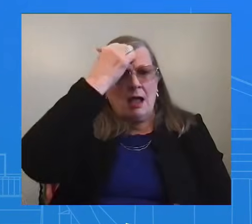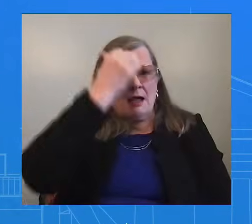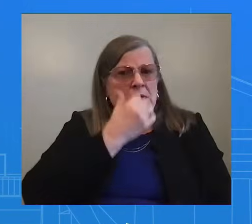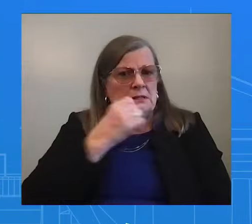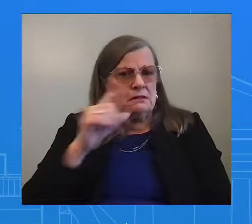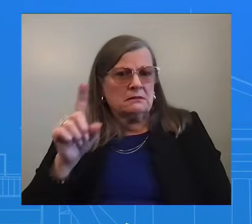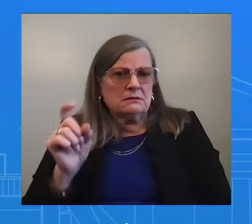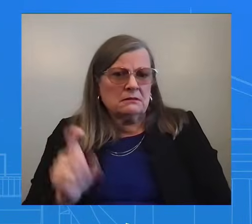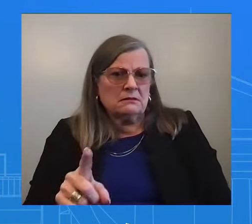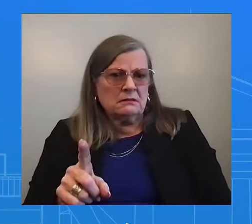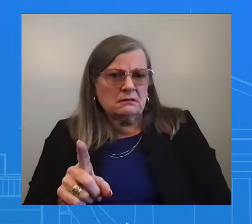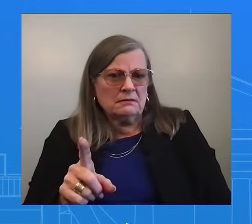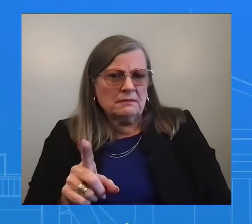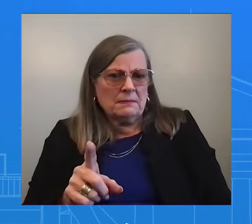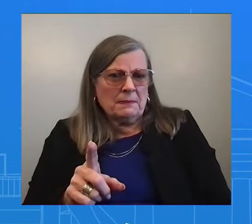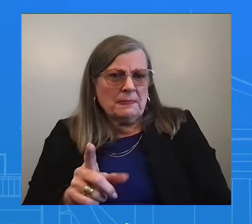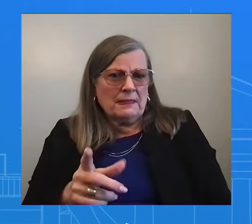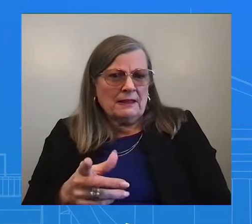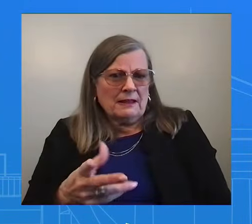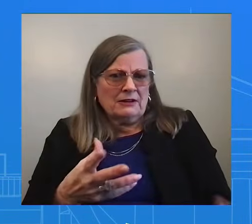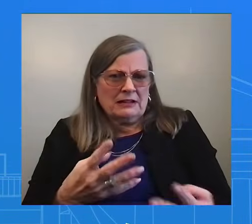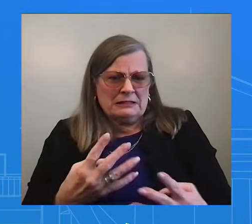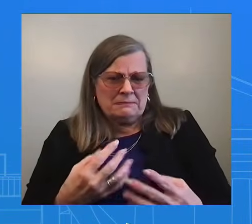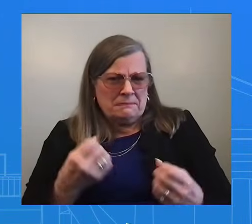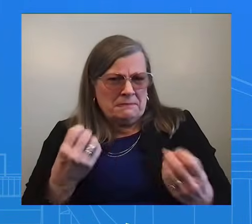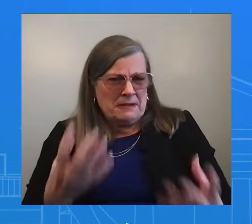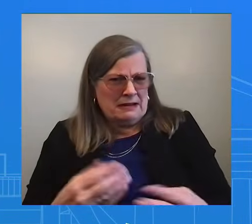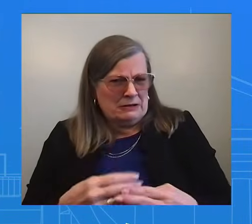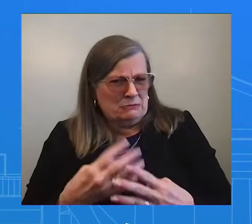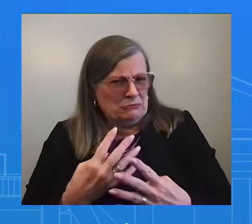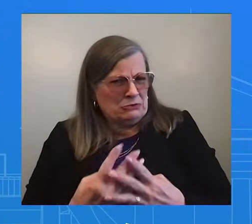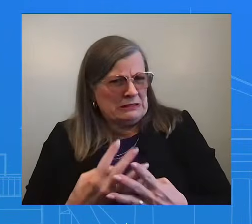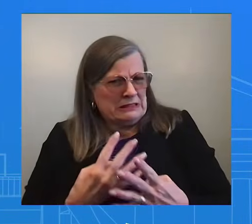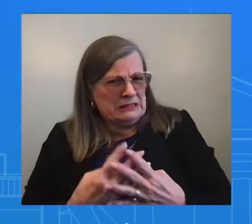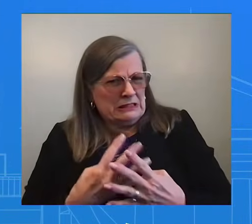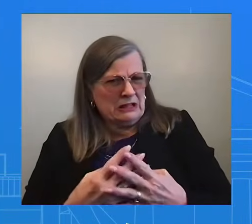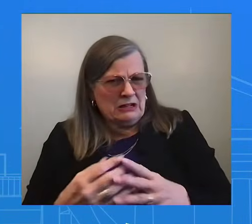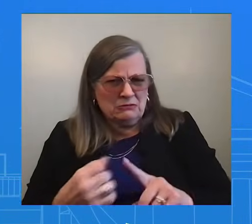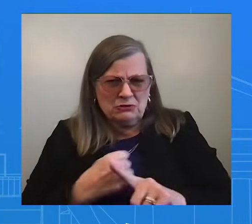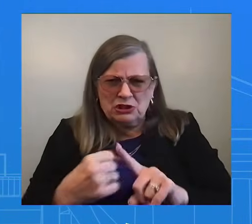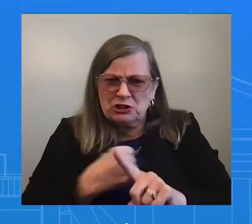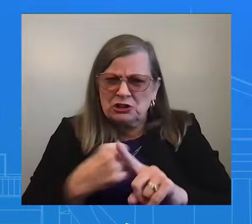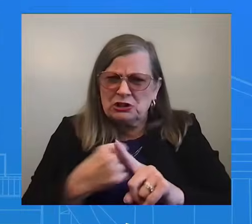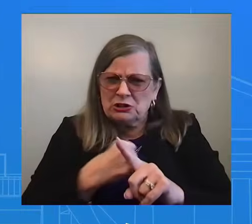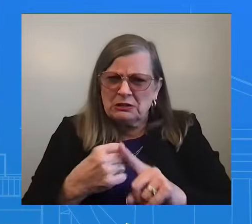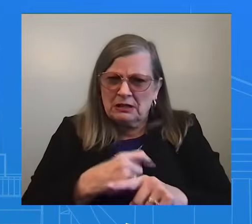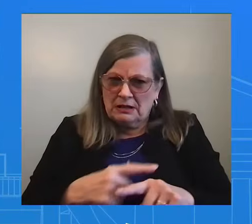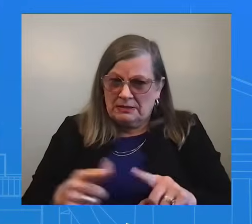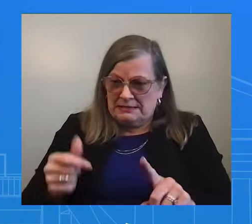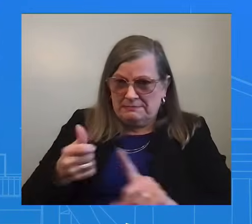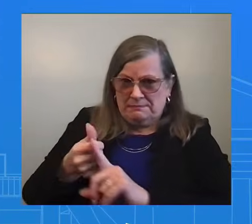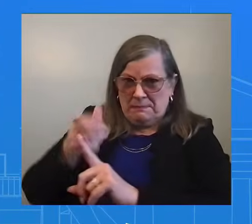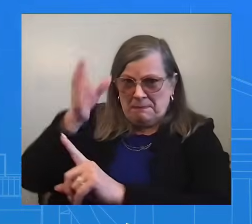He also says that he's being targeted by an official at the prison in retaliation for this official being admonished.